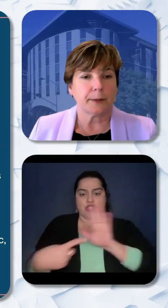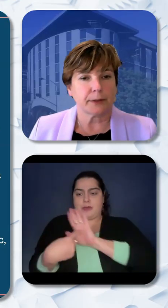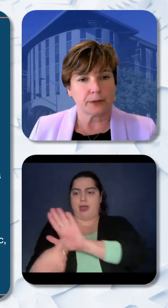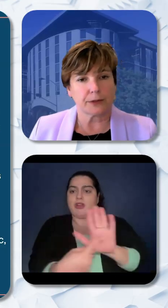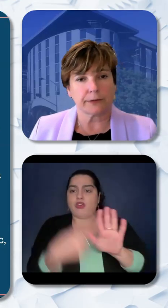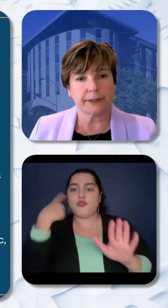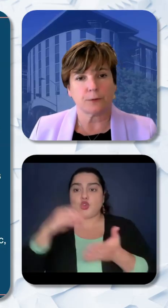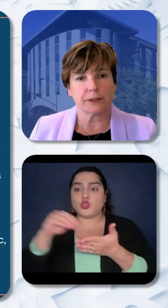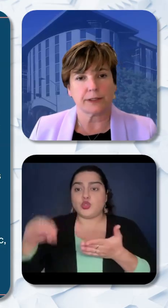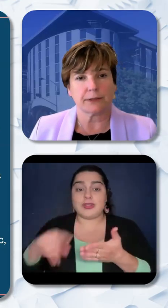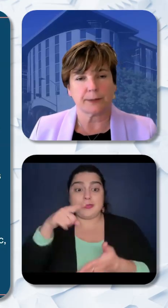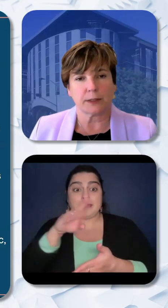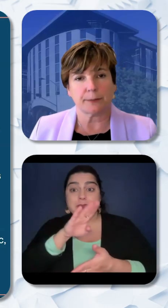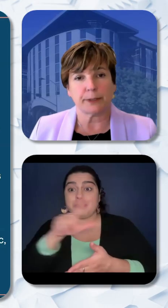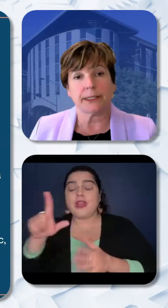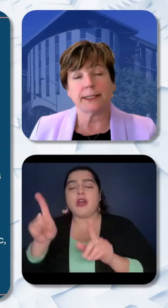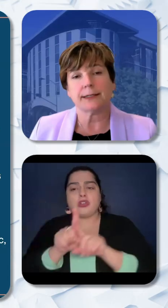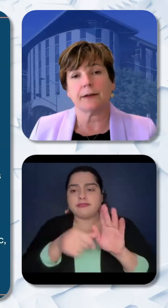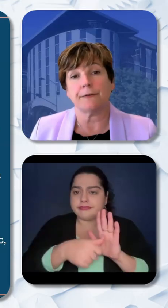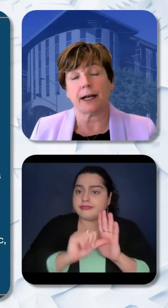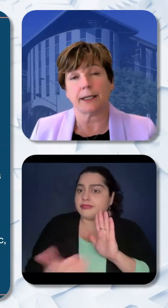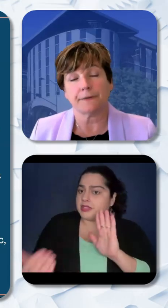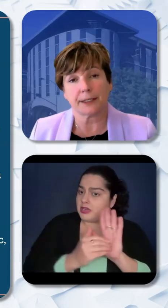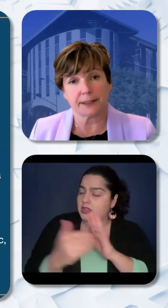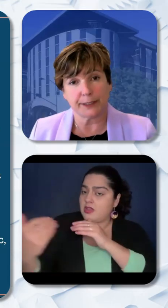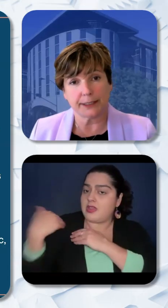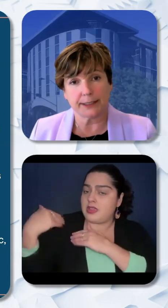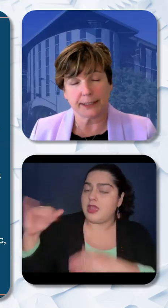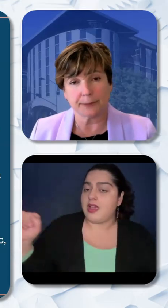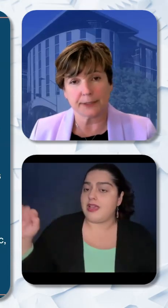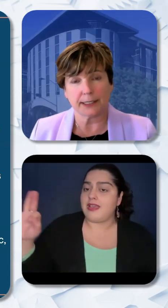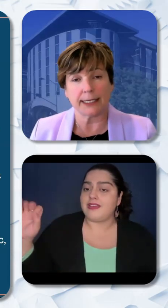The bill also reinforces the responsibilities of IFSP teams